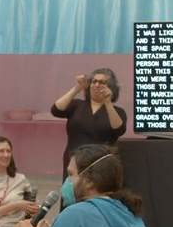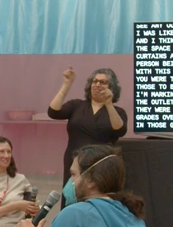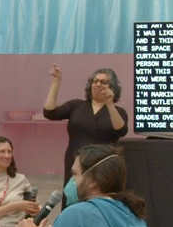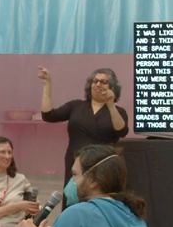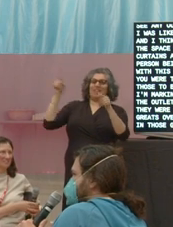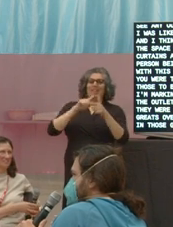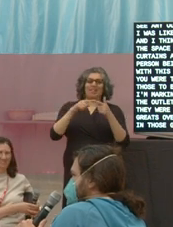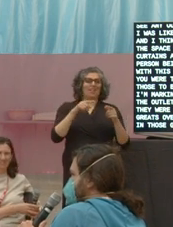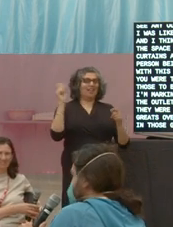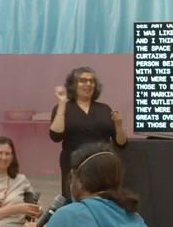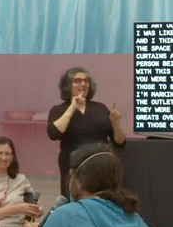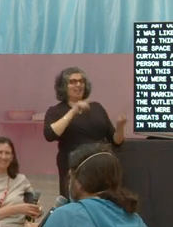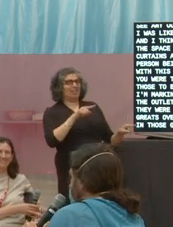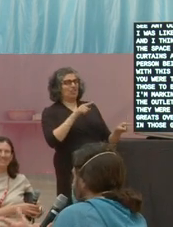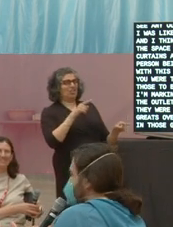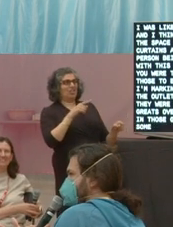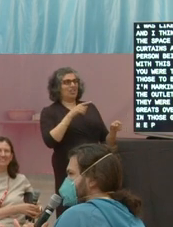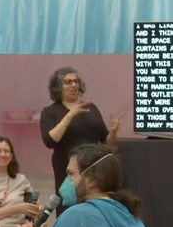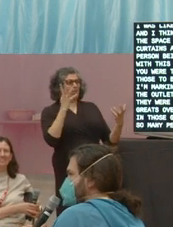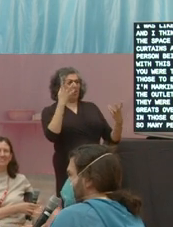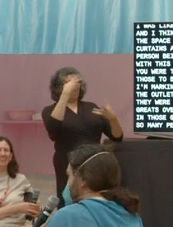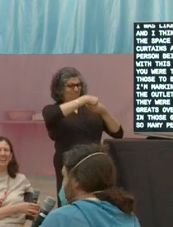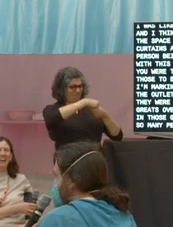then they says, you can fit so many people in there. And now I